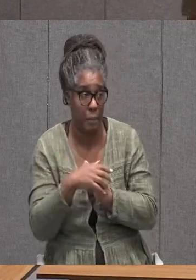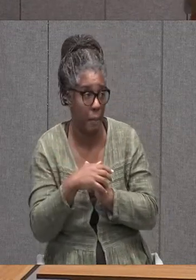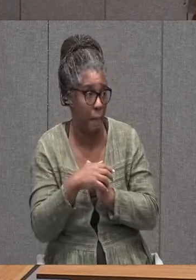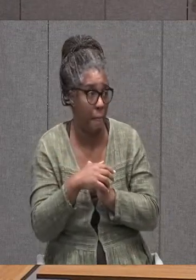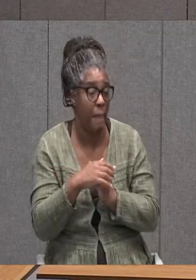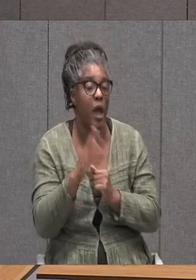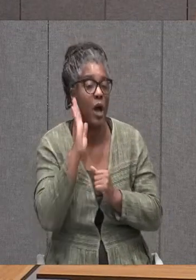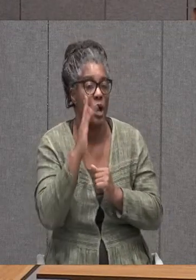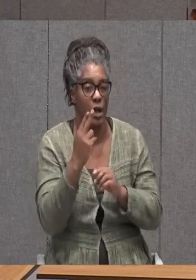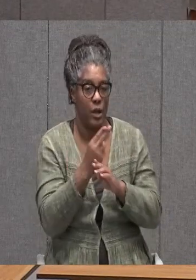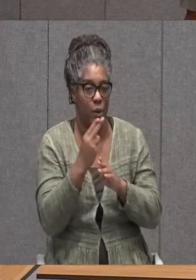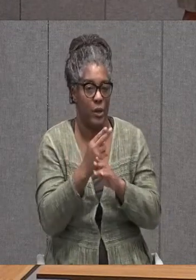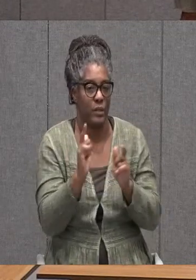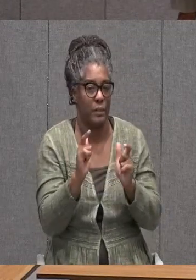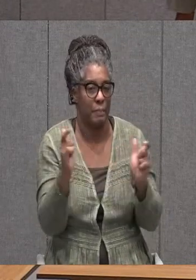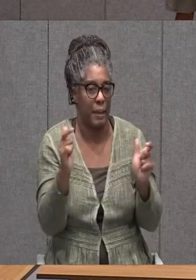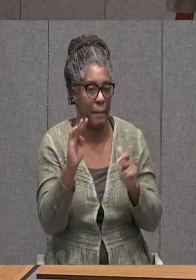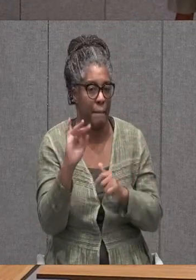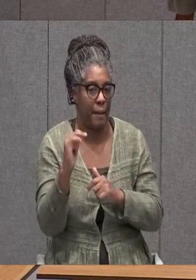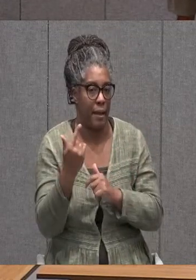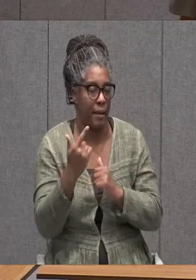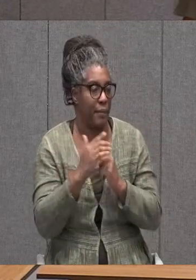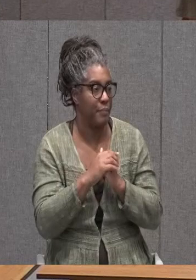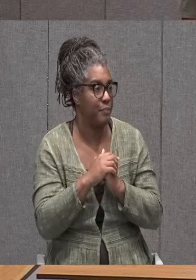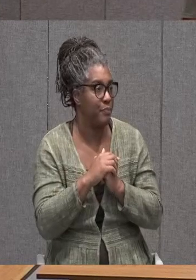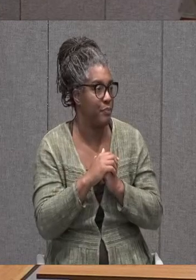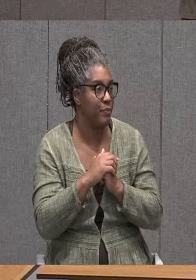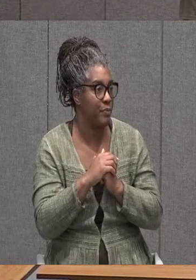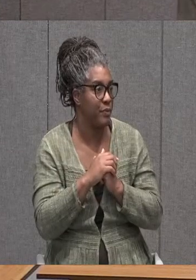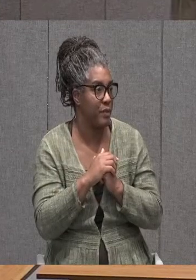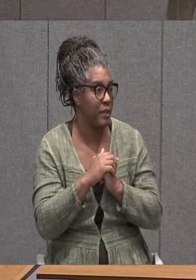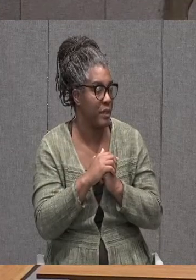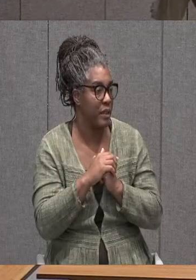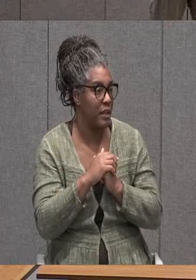'cause it's gonna be a little bit easier. I am gonna try to give myself a self-toss,